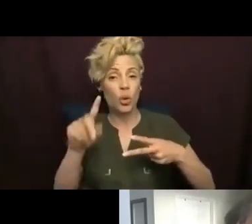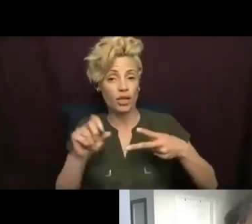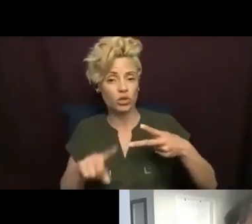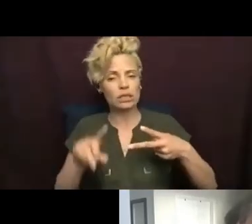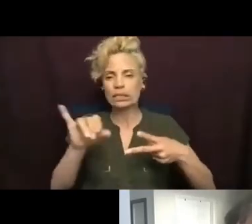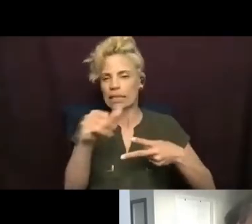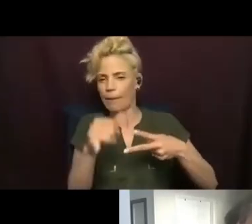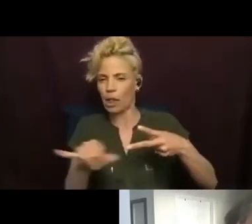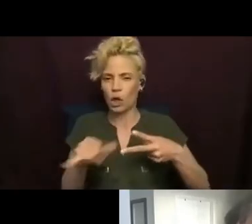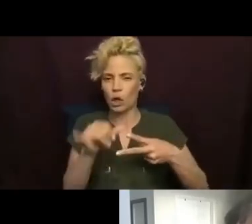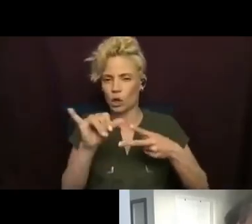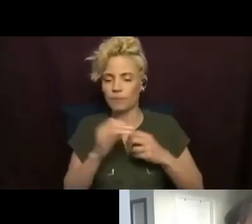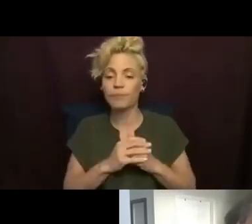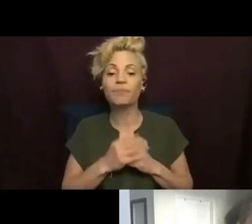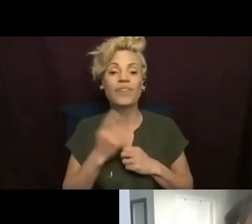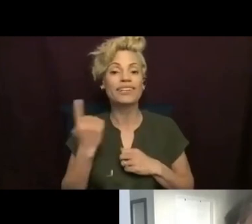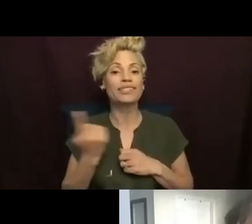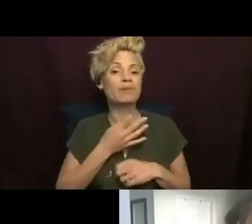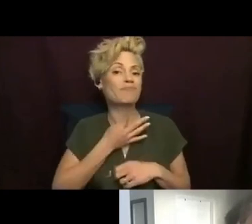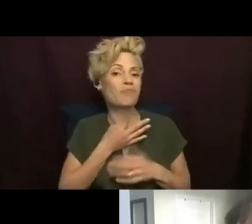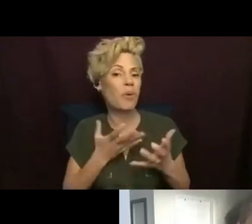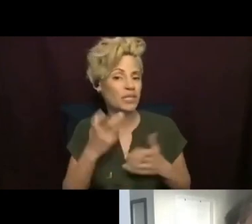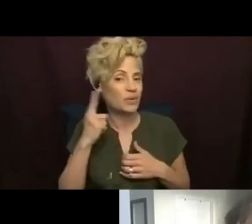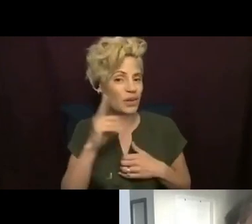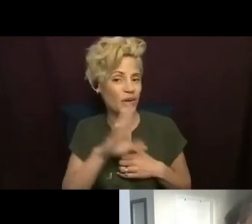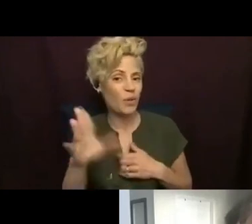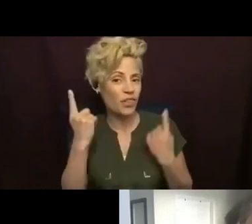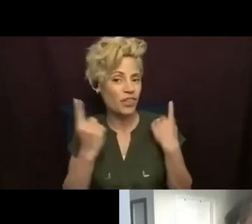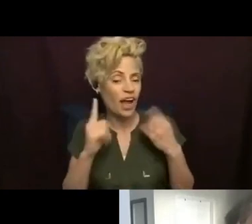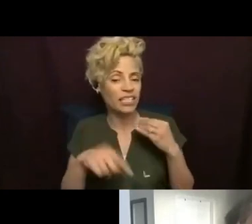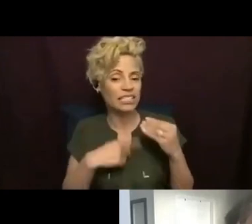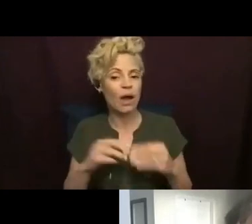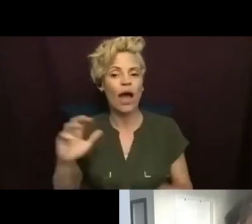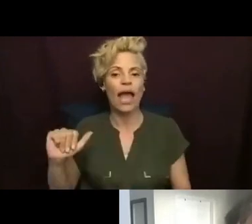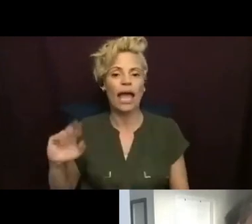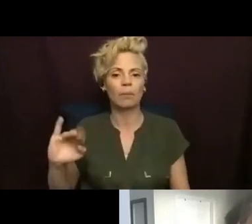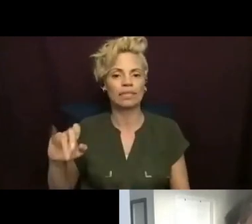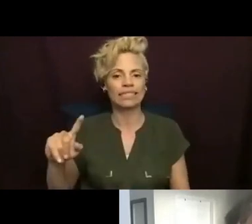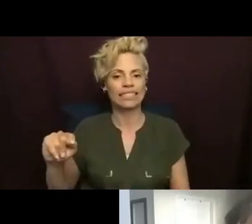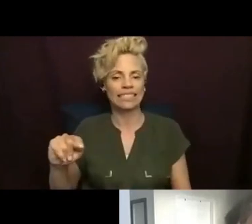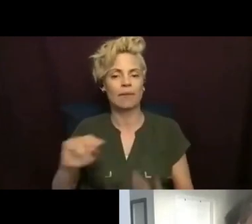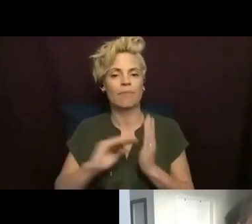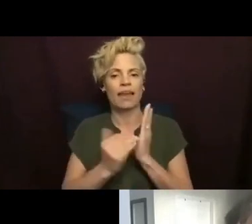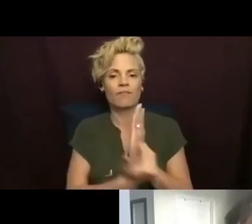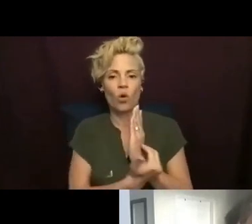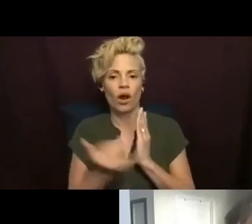Somebody's curious to hear thoughts on the use of ableist metaphors like a real stand-up guy